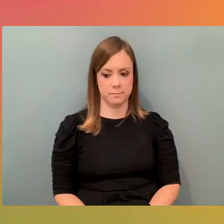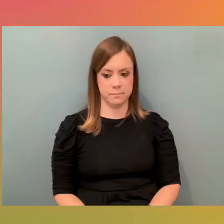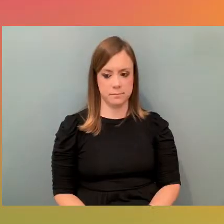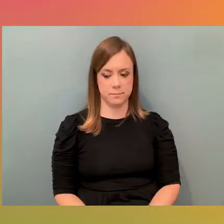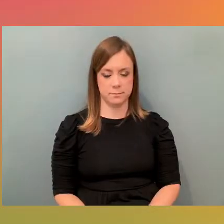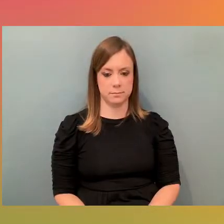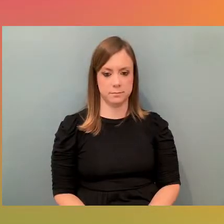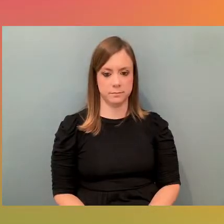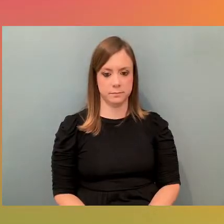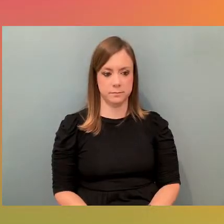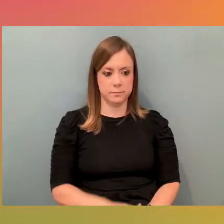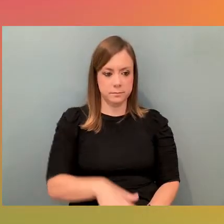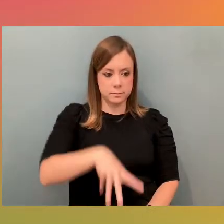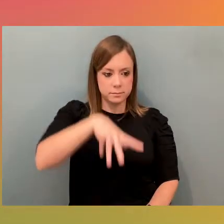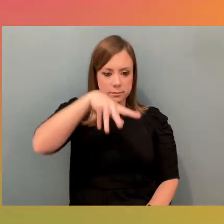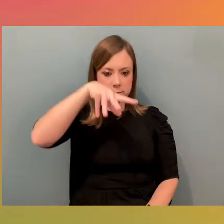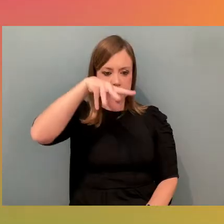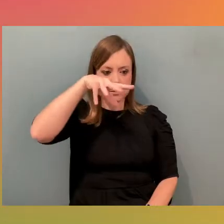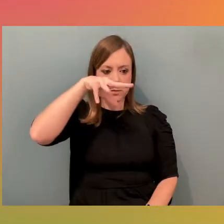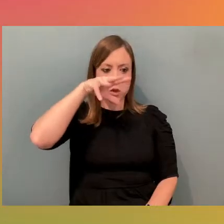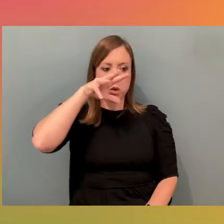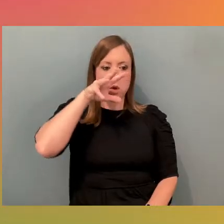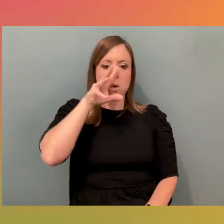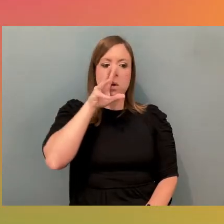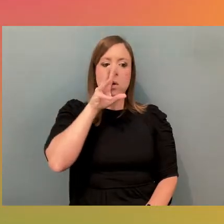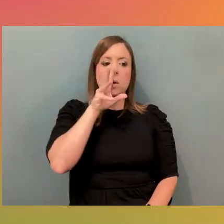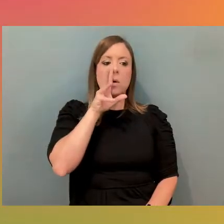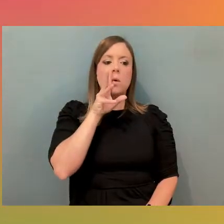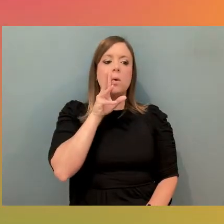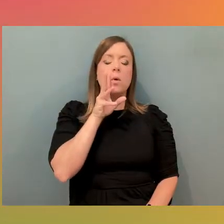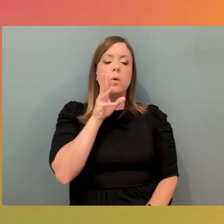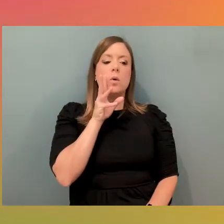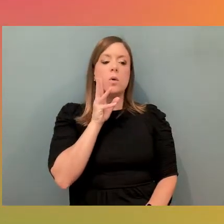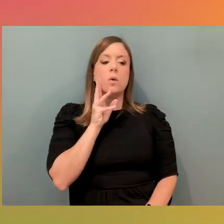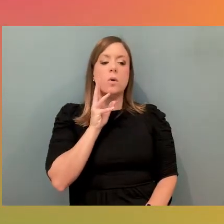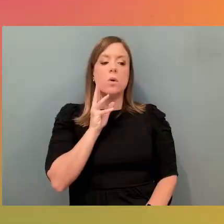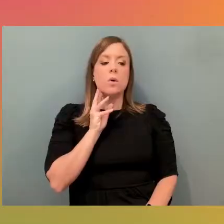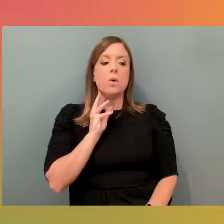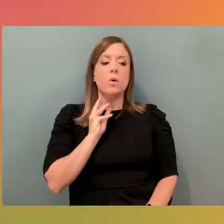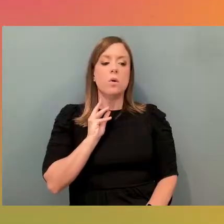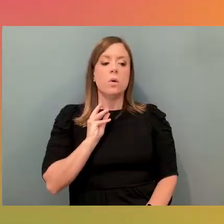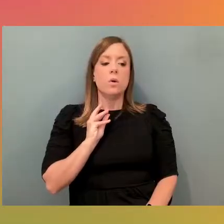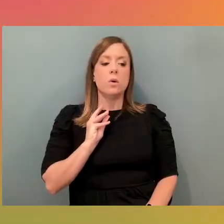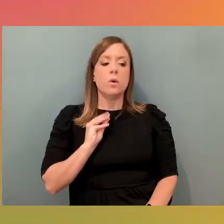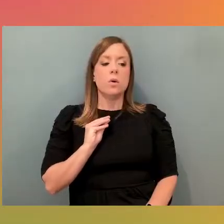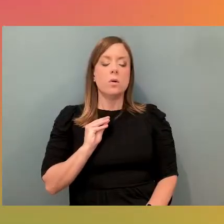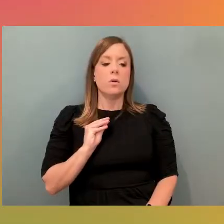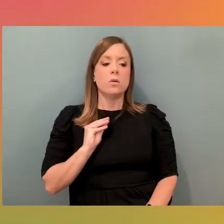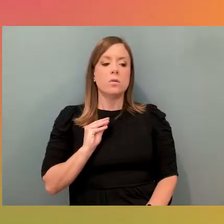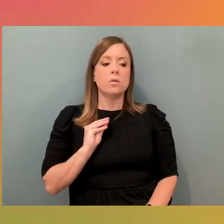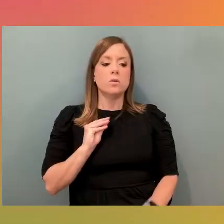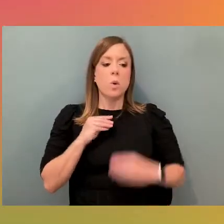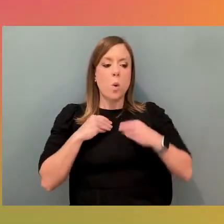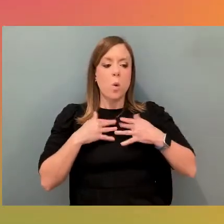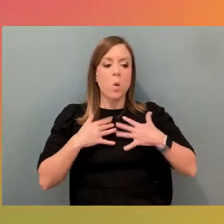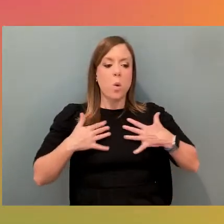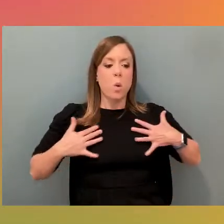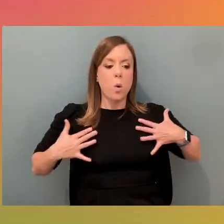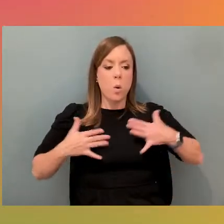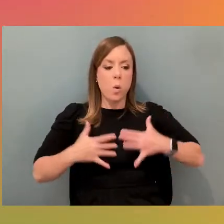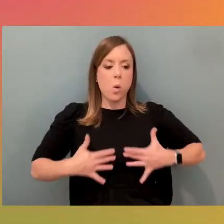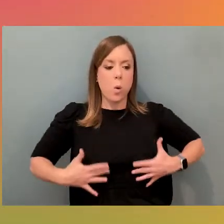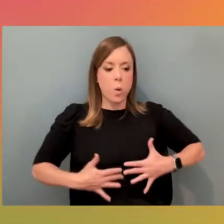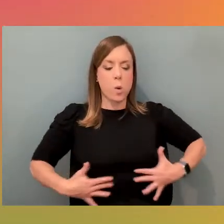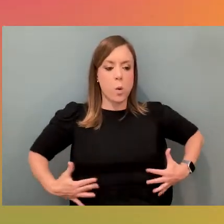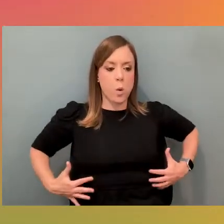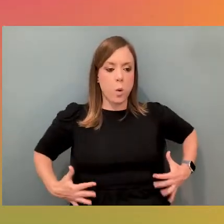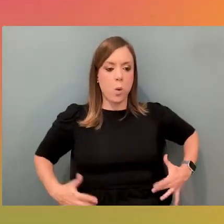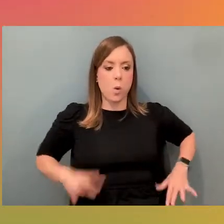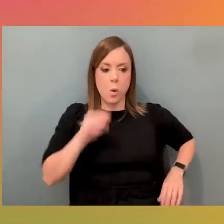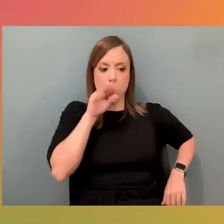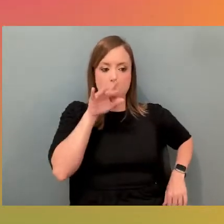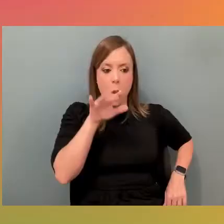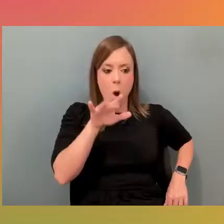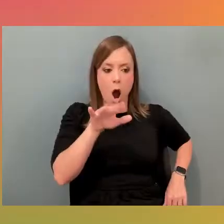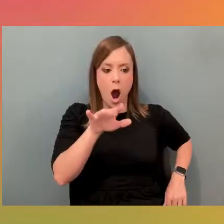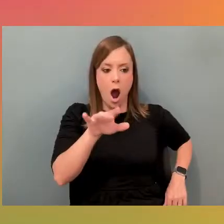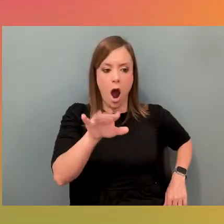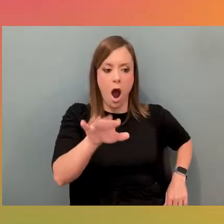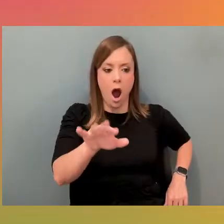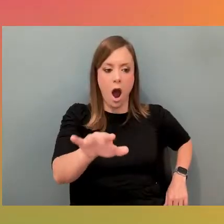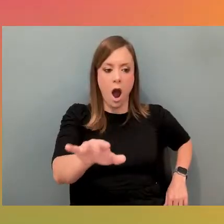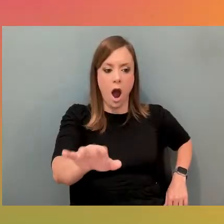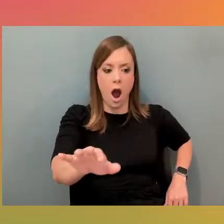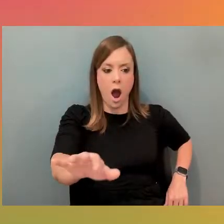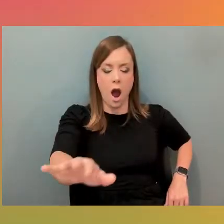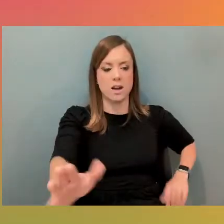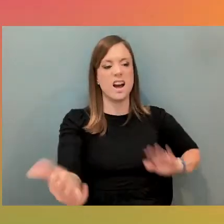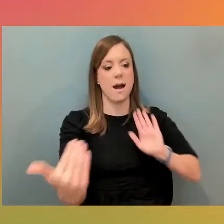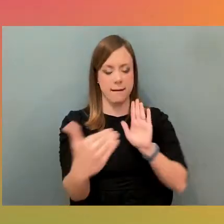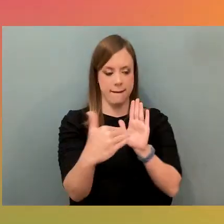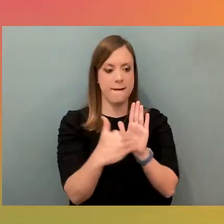AND THE LONG EXHALE OUT.